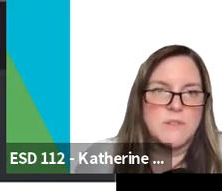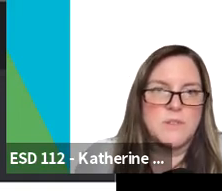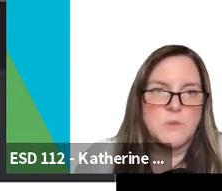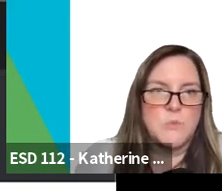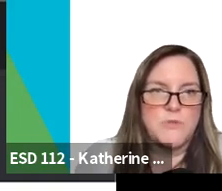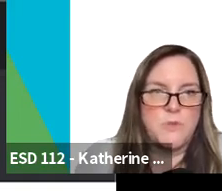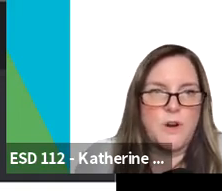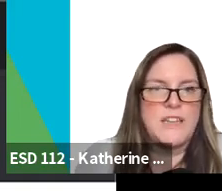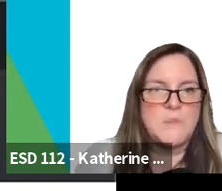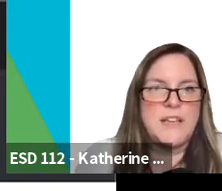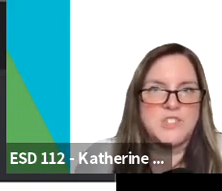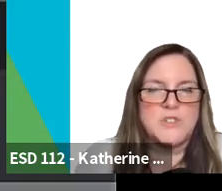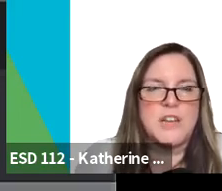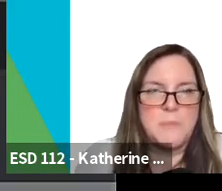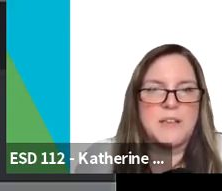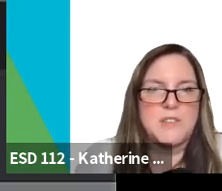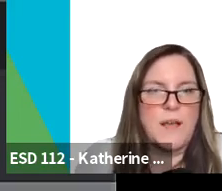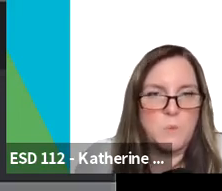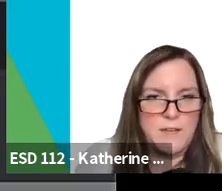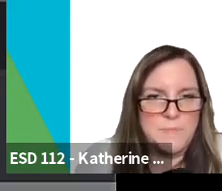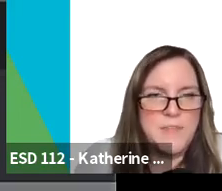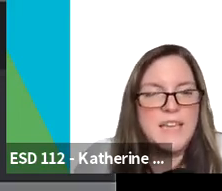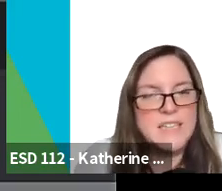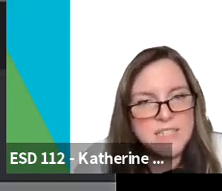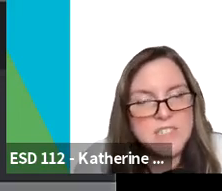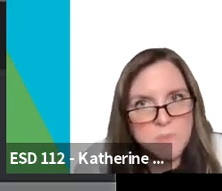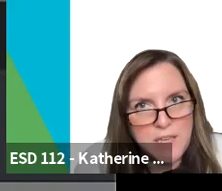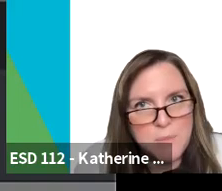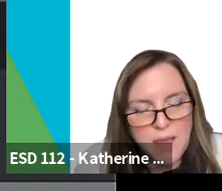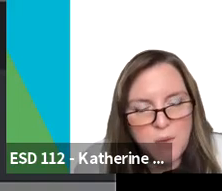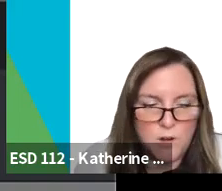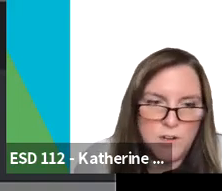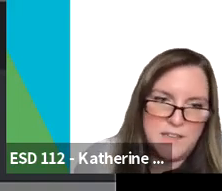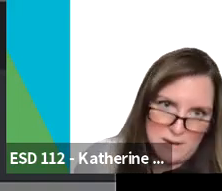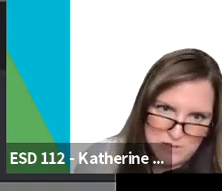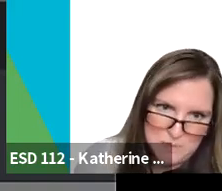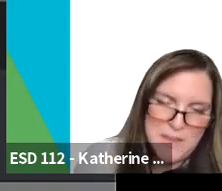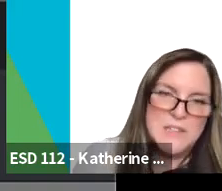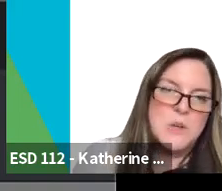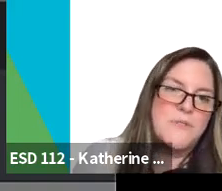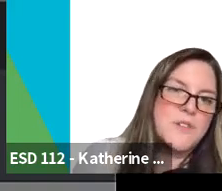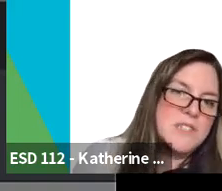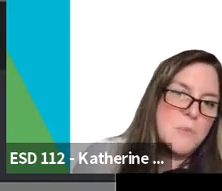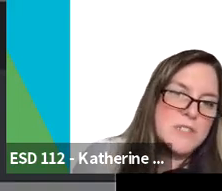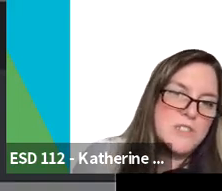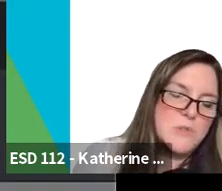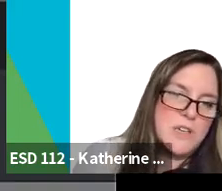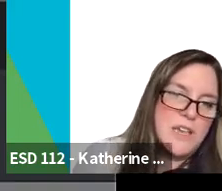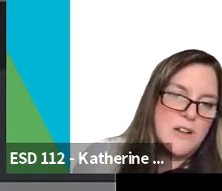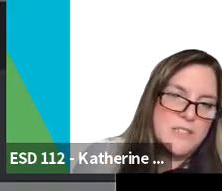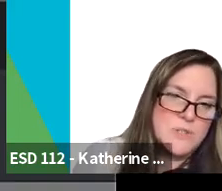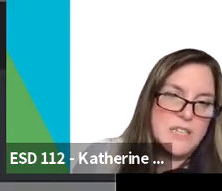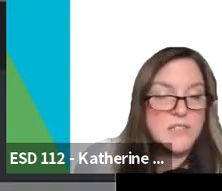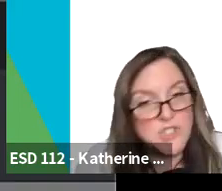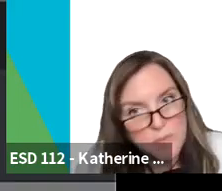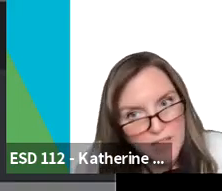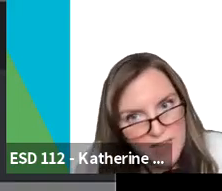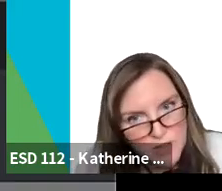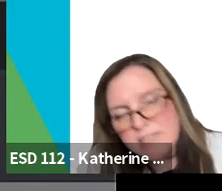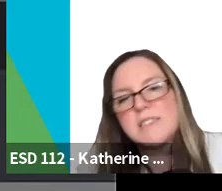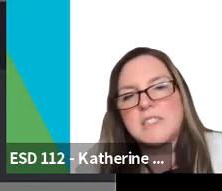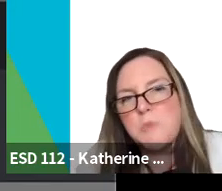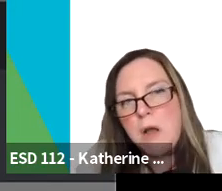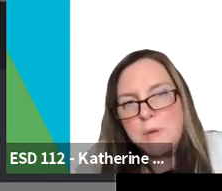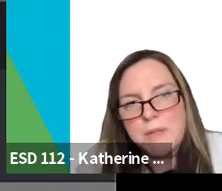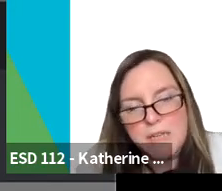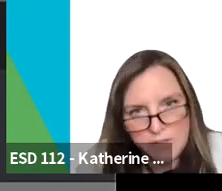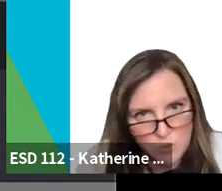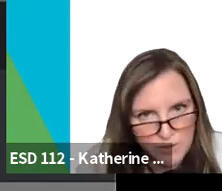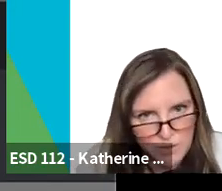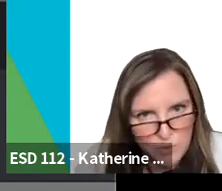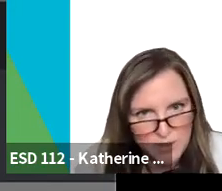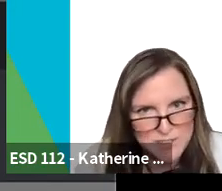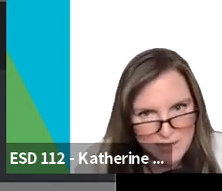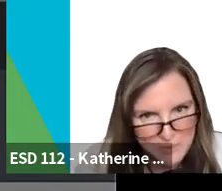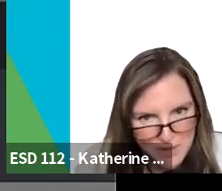ESD 112 - Katherine Livick: Google before. I need to make sure that I pick the right one. It needs to be my work account. So if for some reason you look here, and you see a Gmail address that's probably not the one that you want to sign in with.